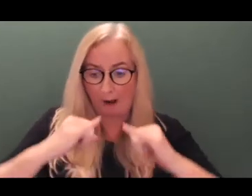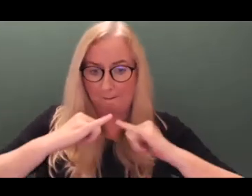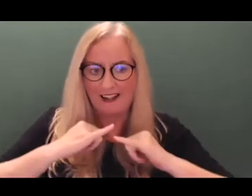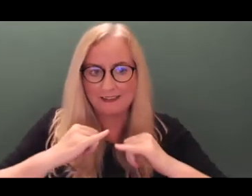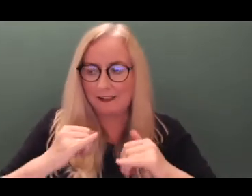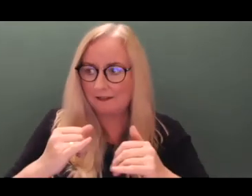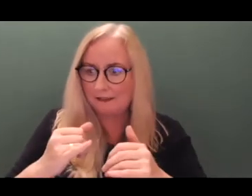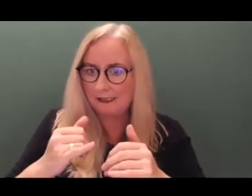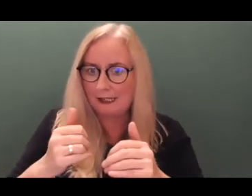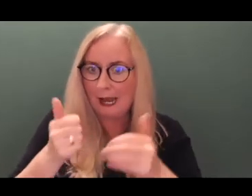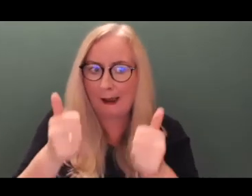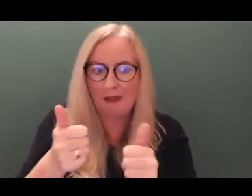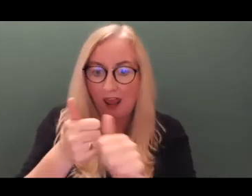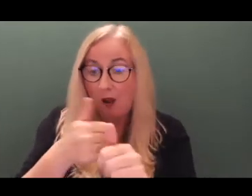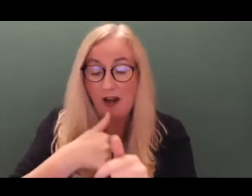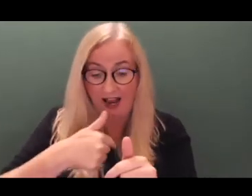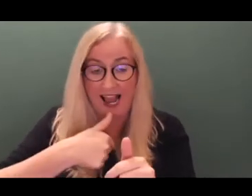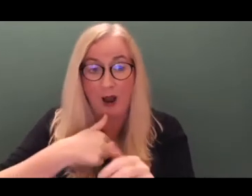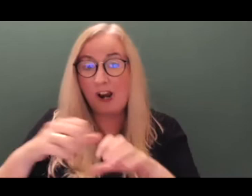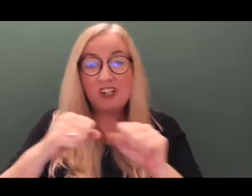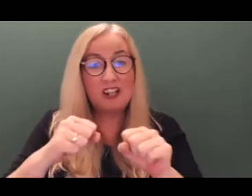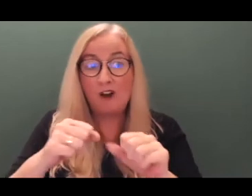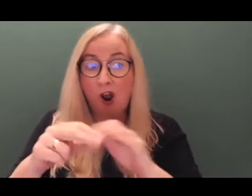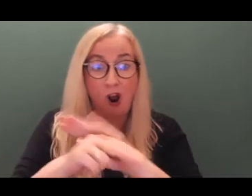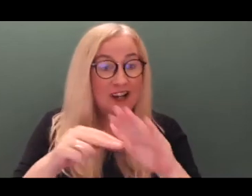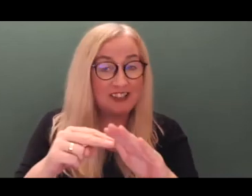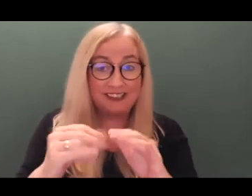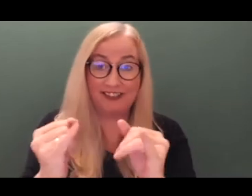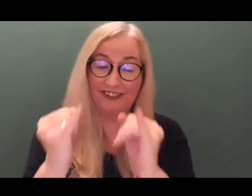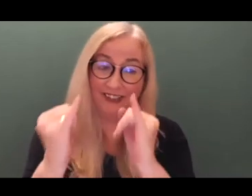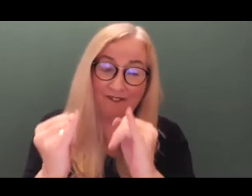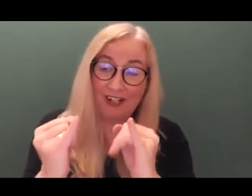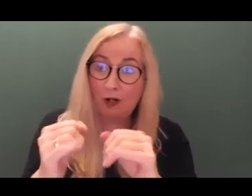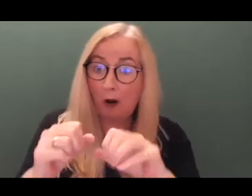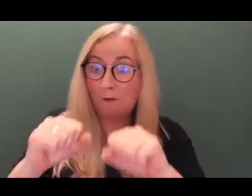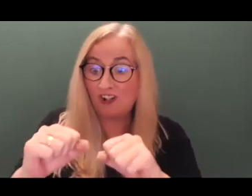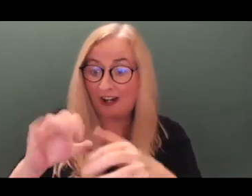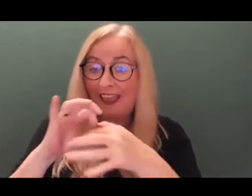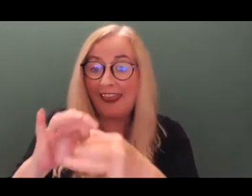and we are already a service under severe pressure resource wise. I think in addition to that,